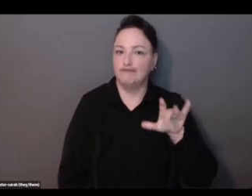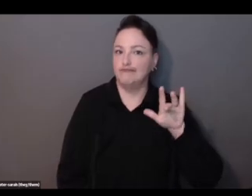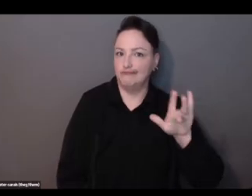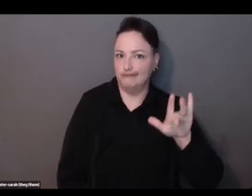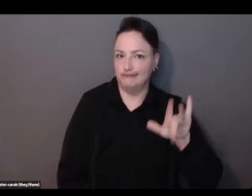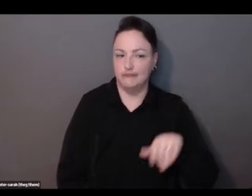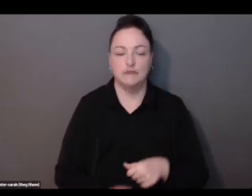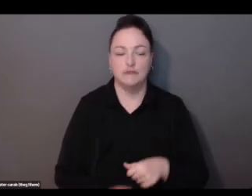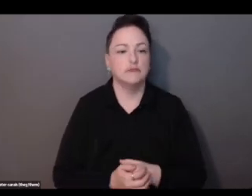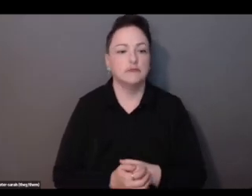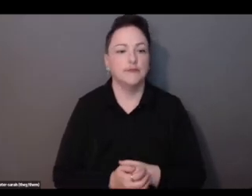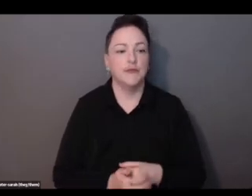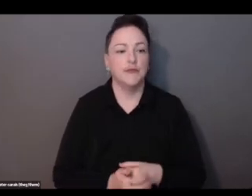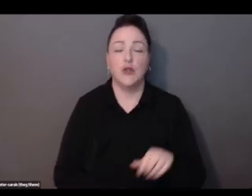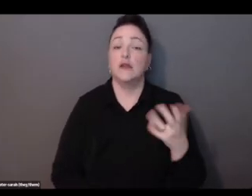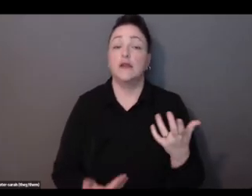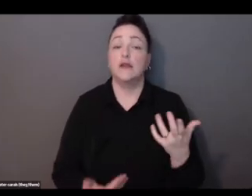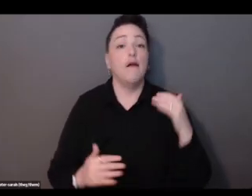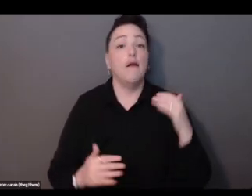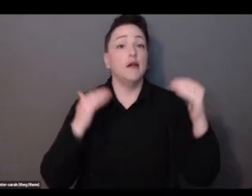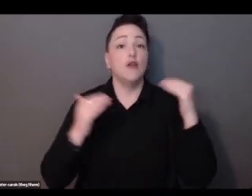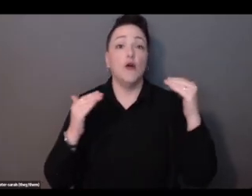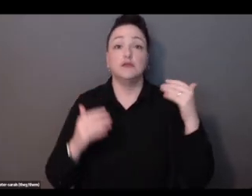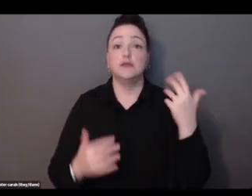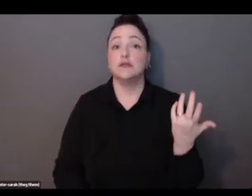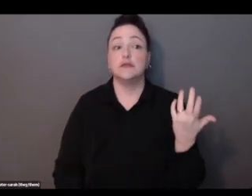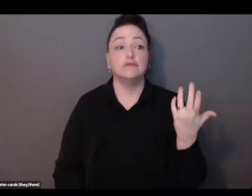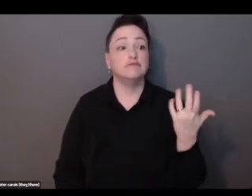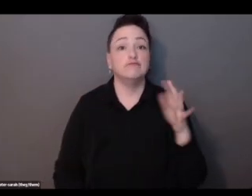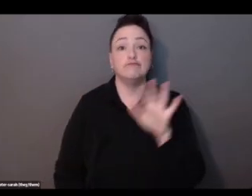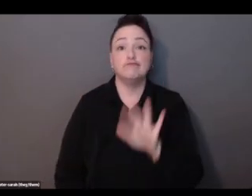the United States need long term services and supports.